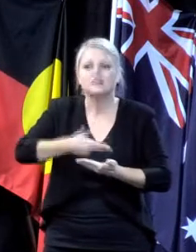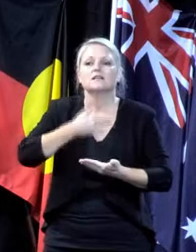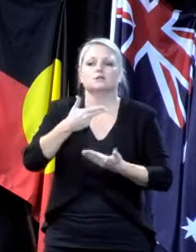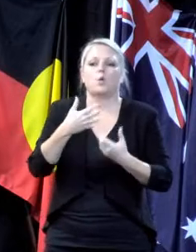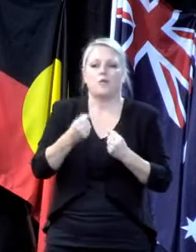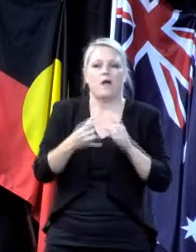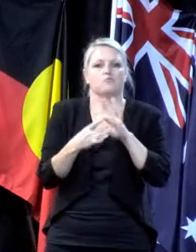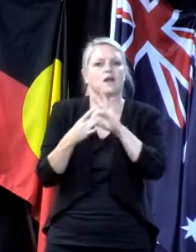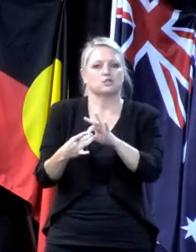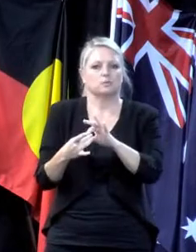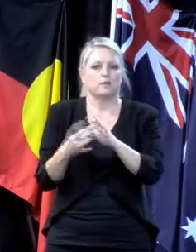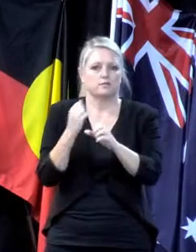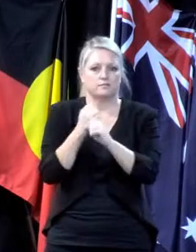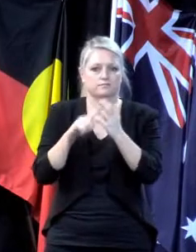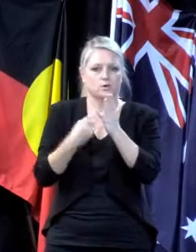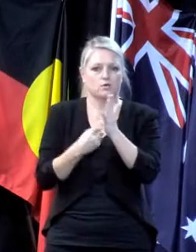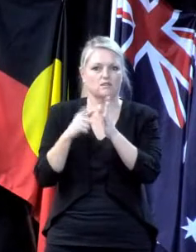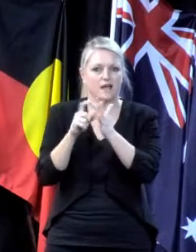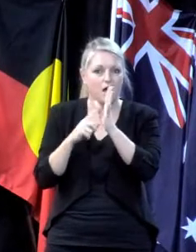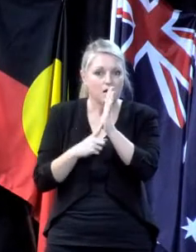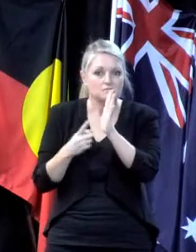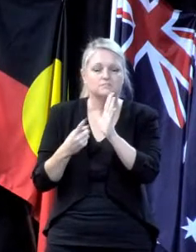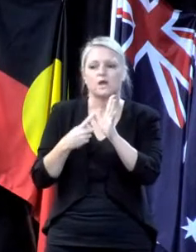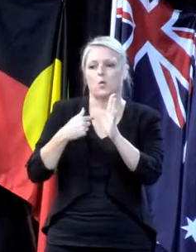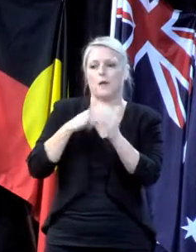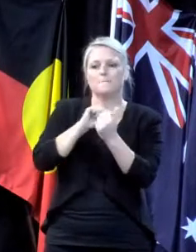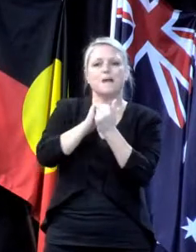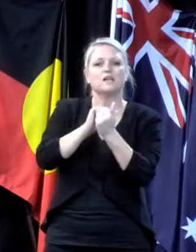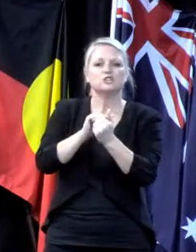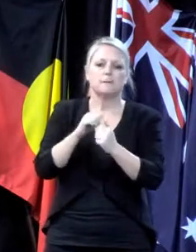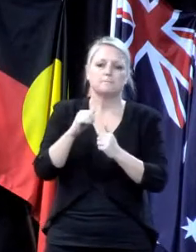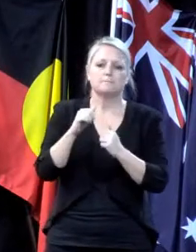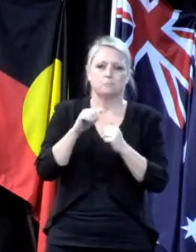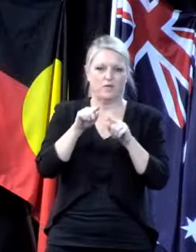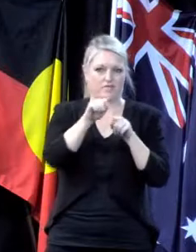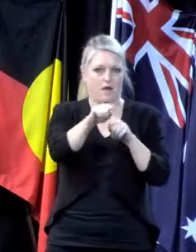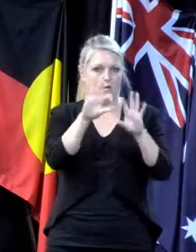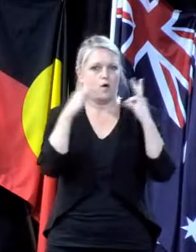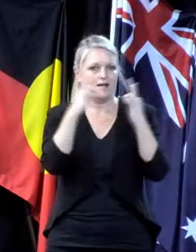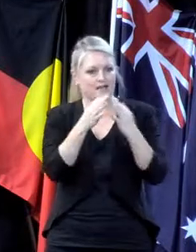We basically partnership our - the lunches and the breakfast program.